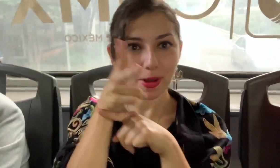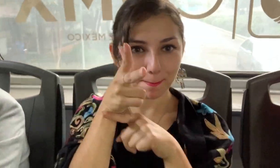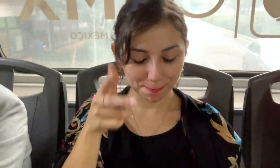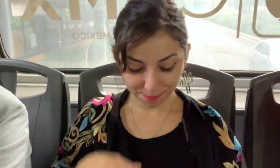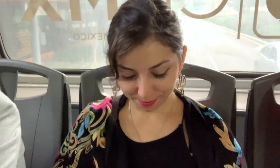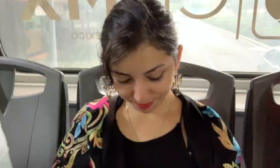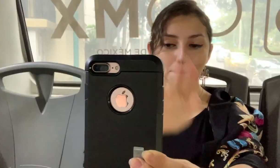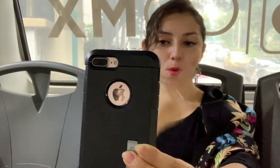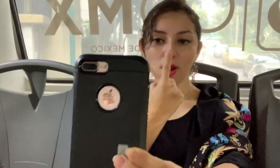who I'll be filming later today